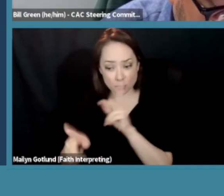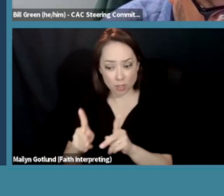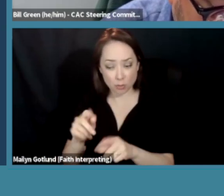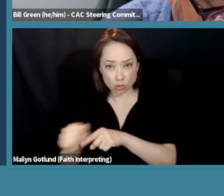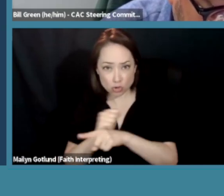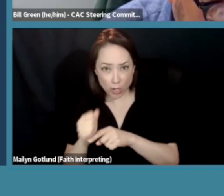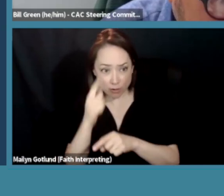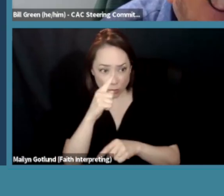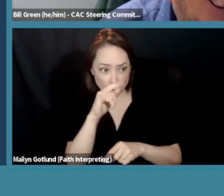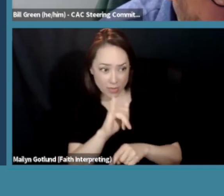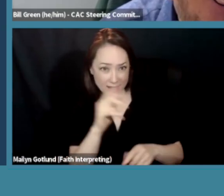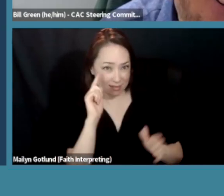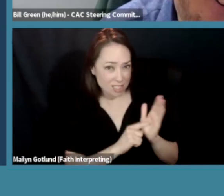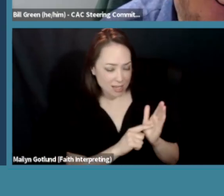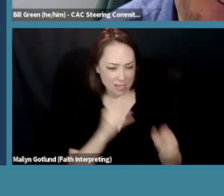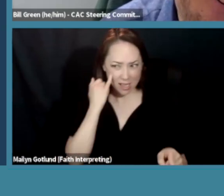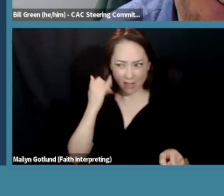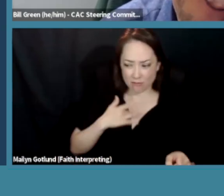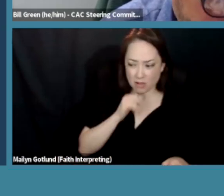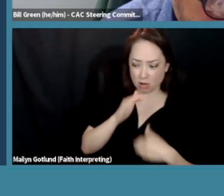if someone feels uncomfortable with whether it might be actually